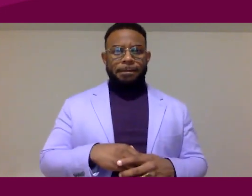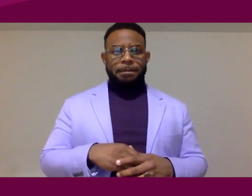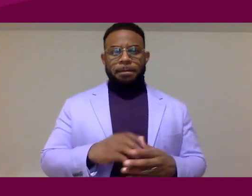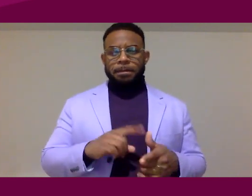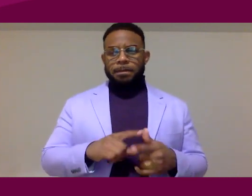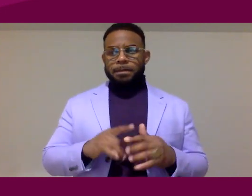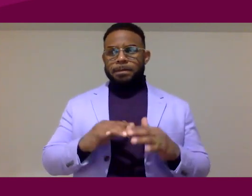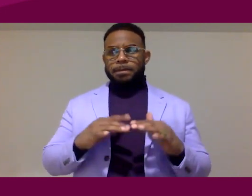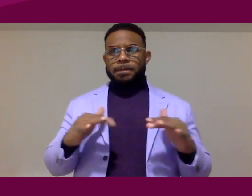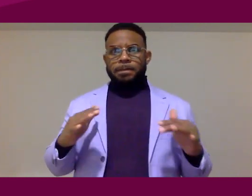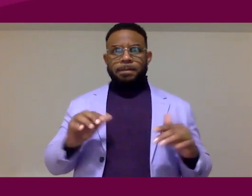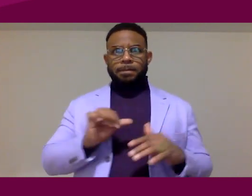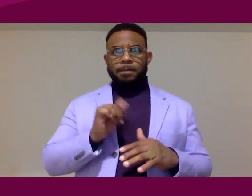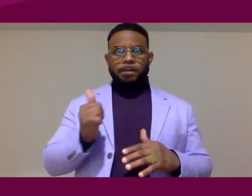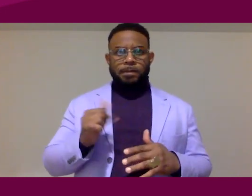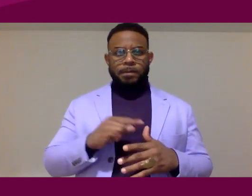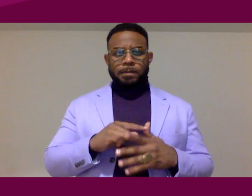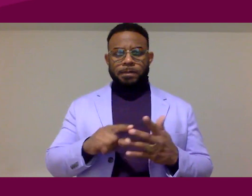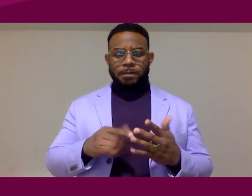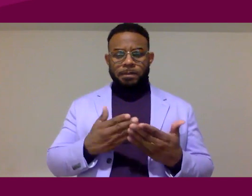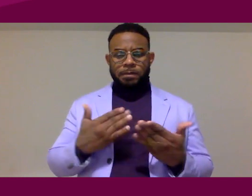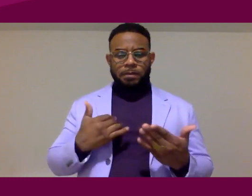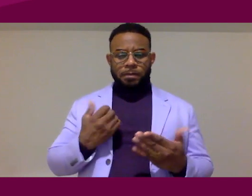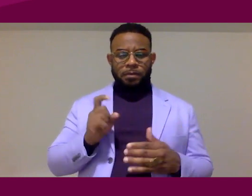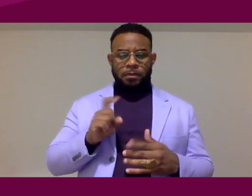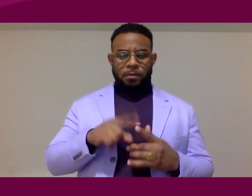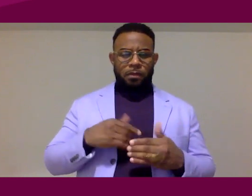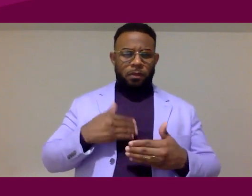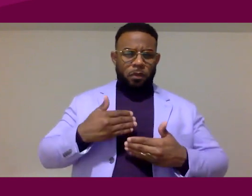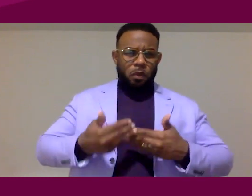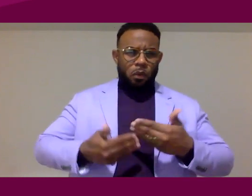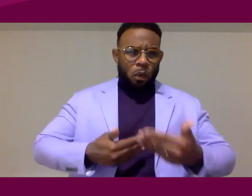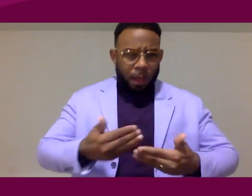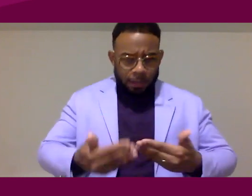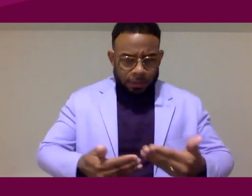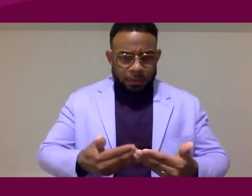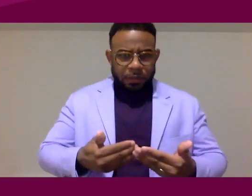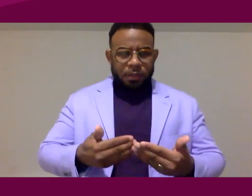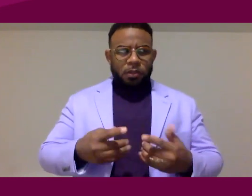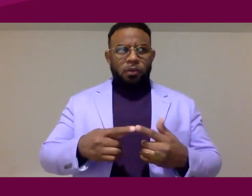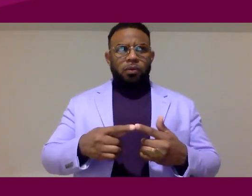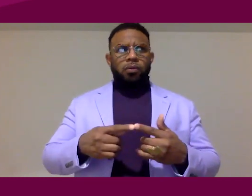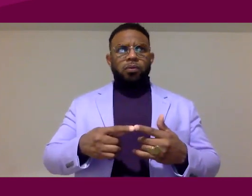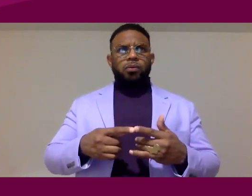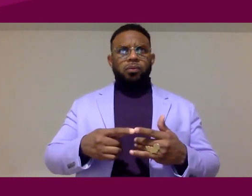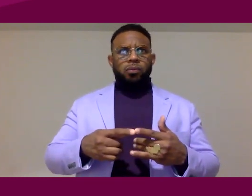or a variety of other things where you need to process in order to caption.